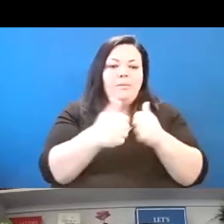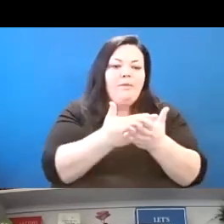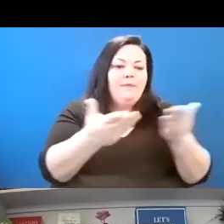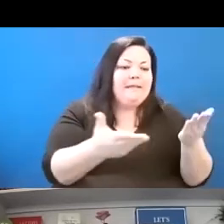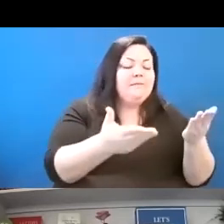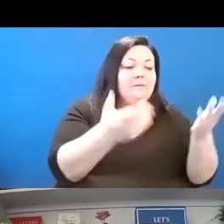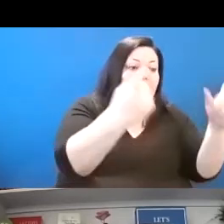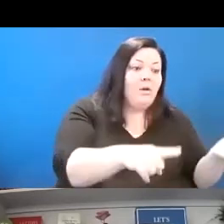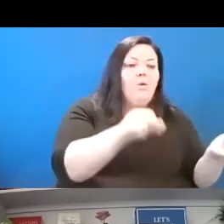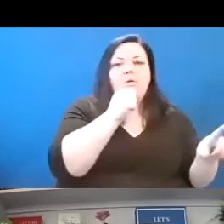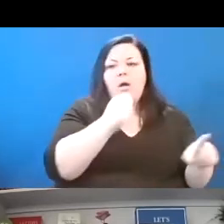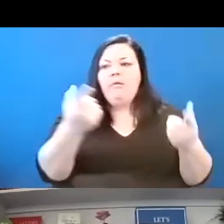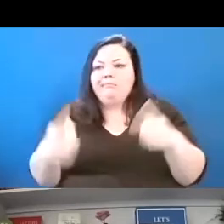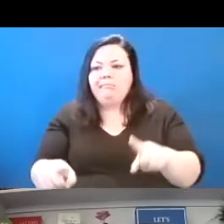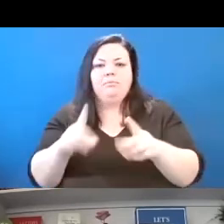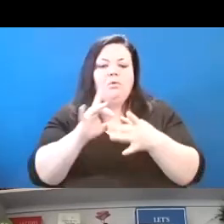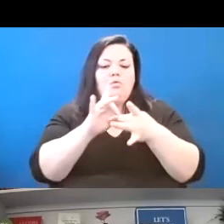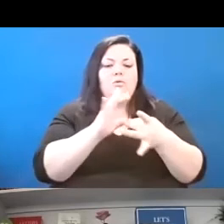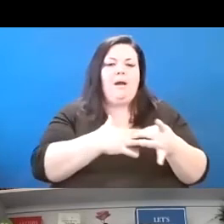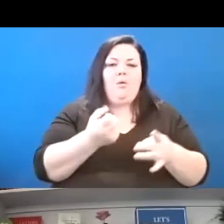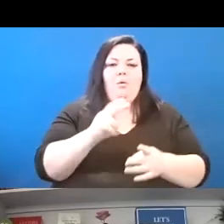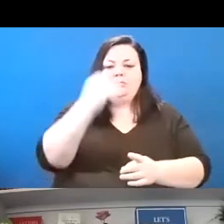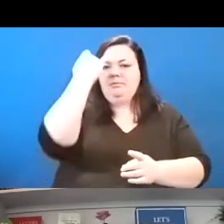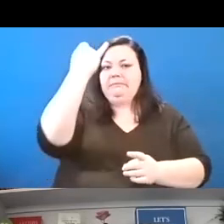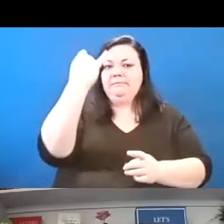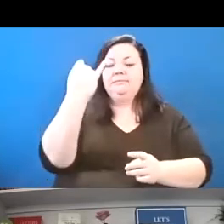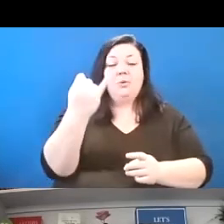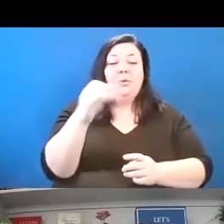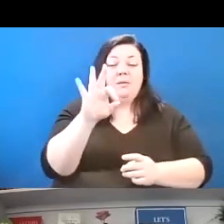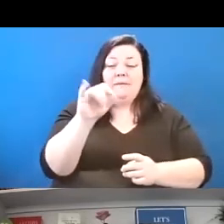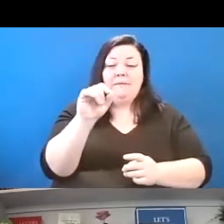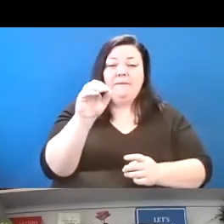um according to our own ideas so folklore is a great way of thinking of it